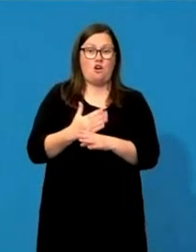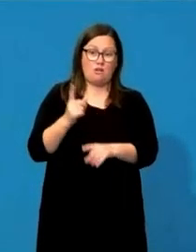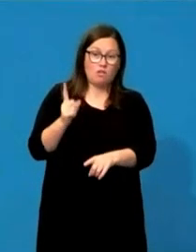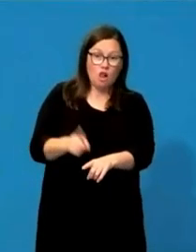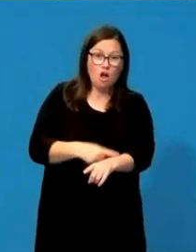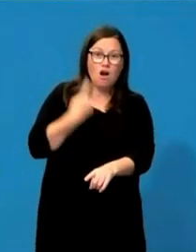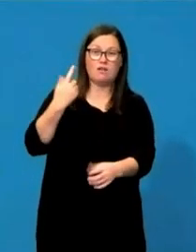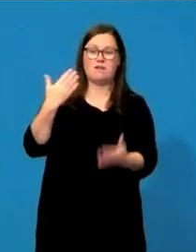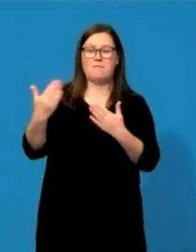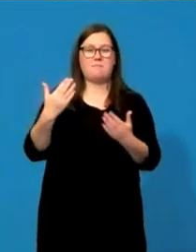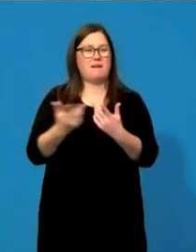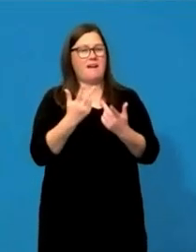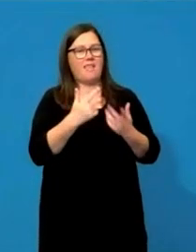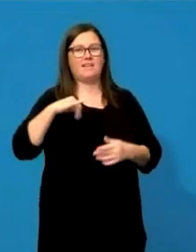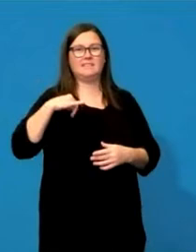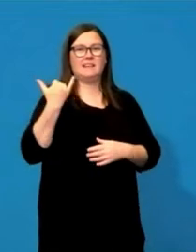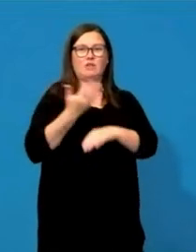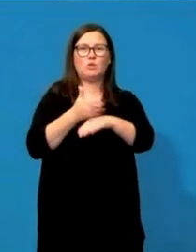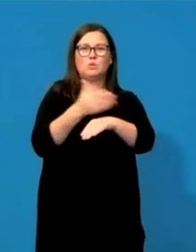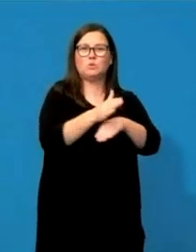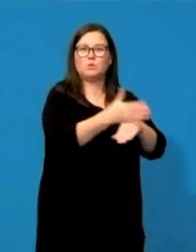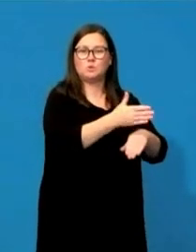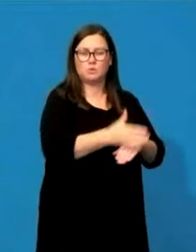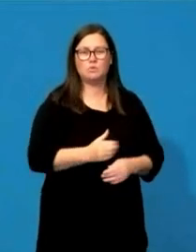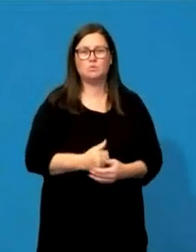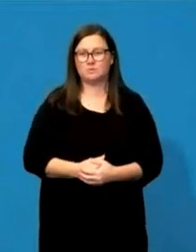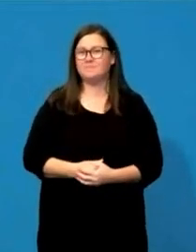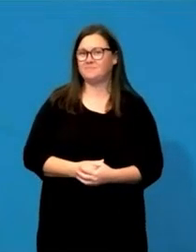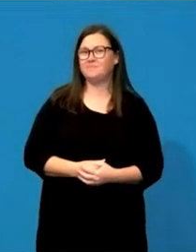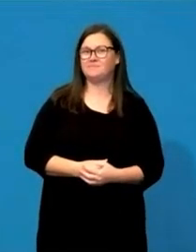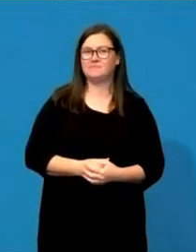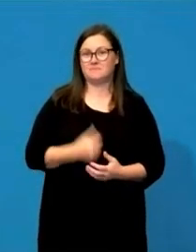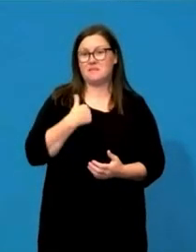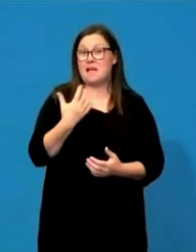We've got a recording of some of the work that you've done, and it's an